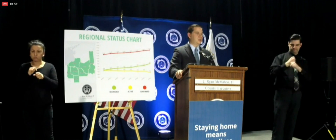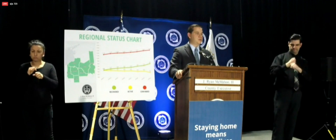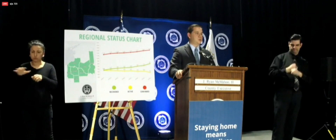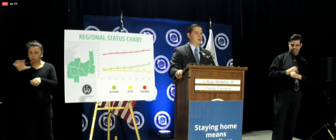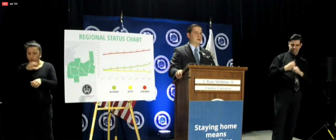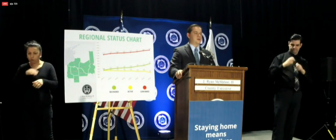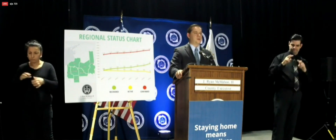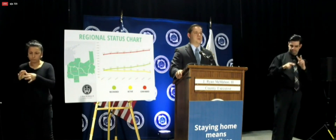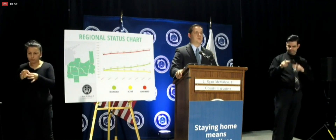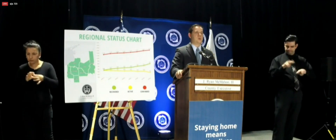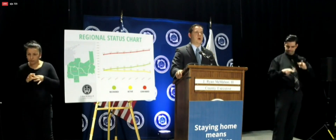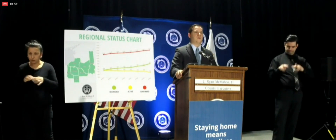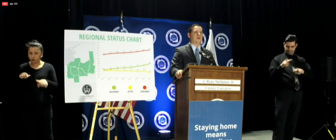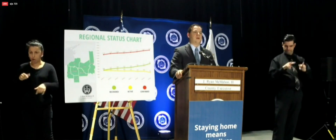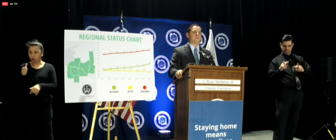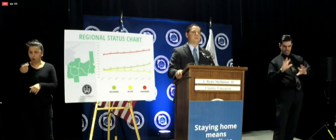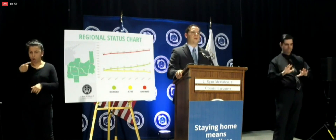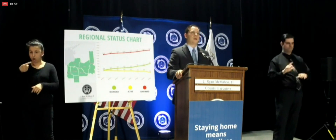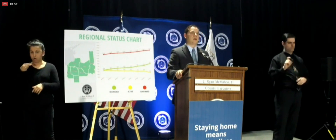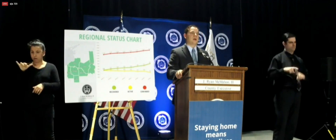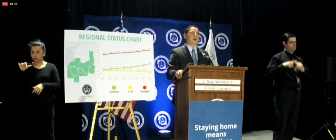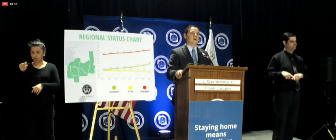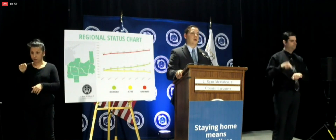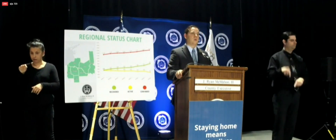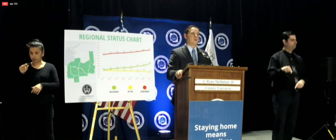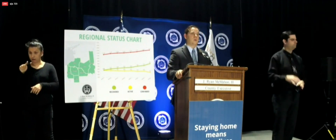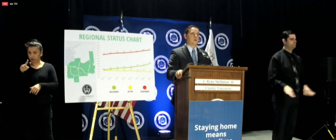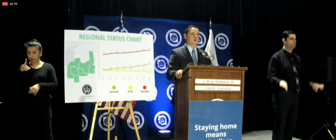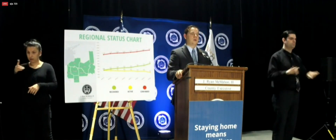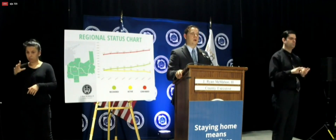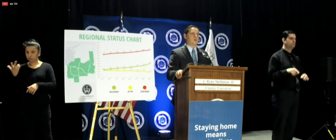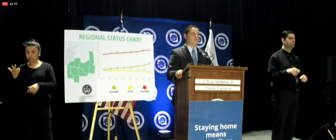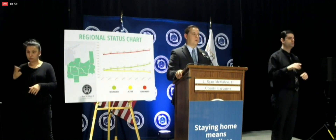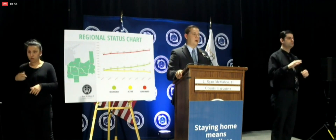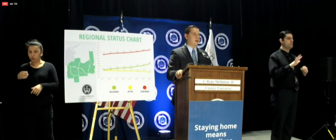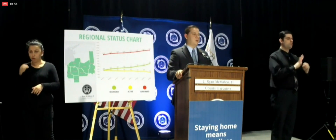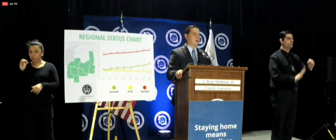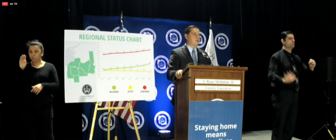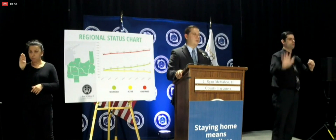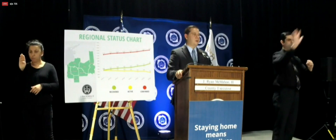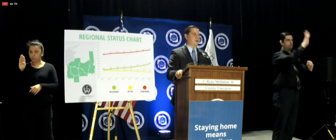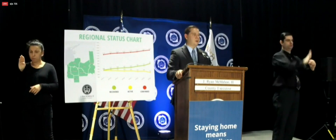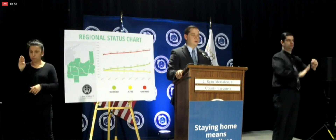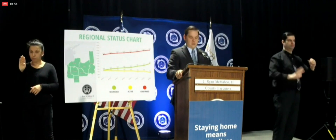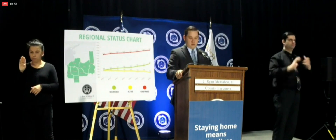WE CONTINUE TO WORK AS A REGION, IN CENTRAL NEW YORK WITH OUR REGION THAT IS STILL CONNECTED